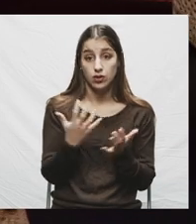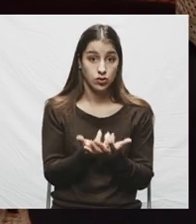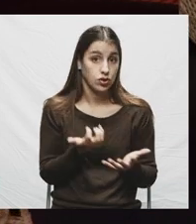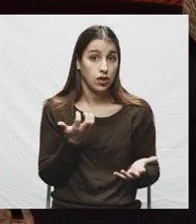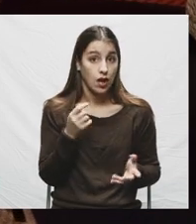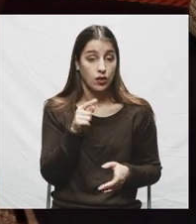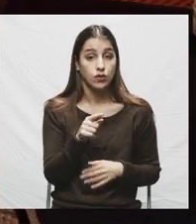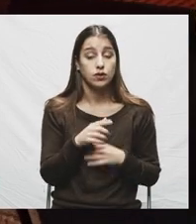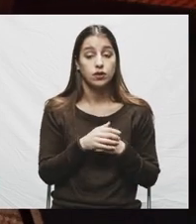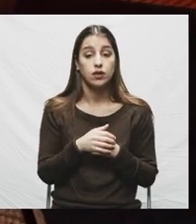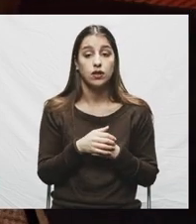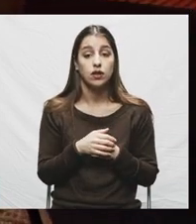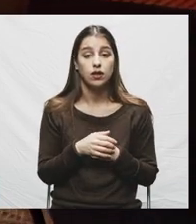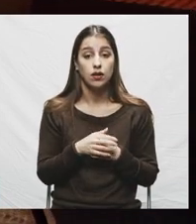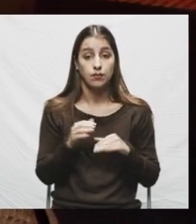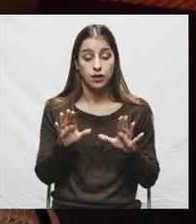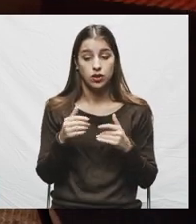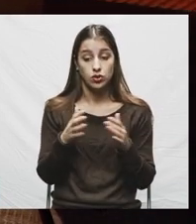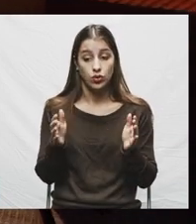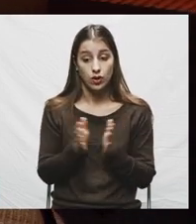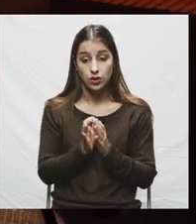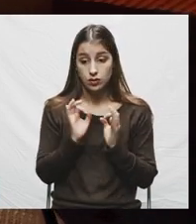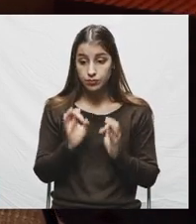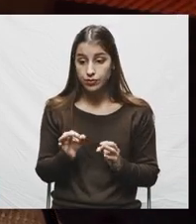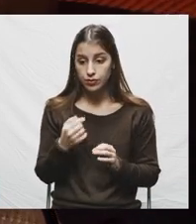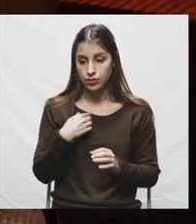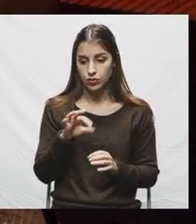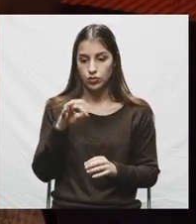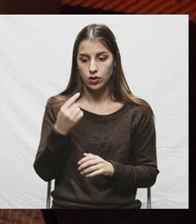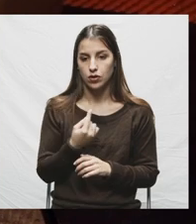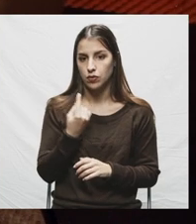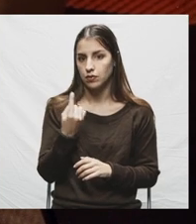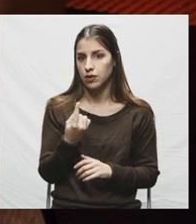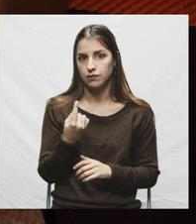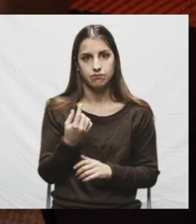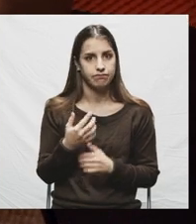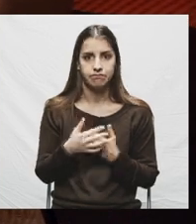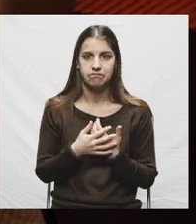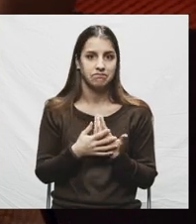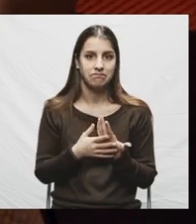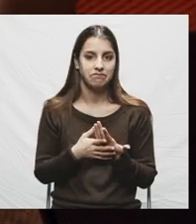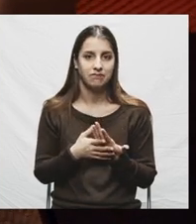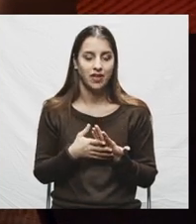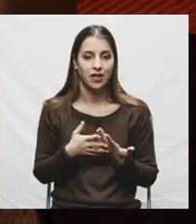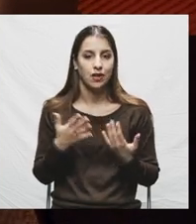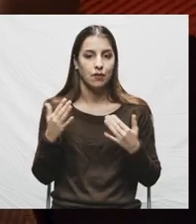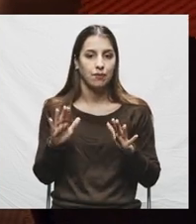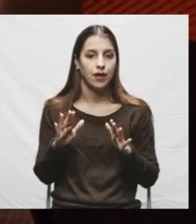The ones who followed the work or took part in it. In all of the pieces there was, maybe, only Carlota.